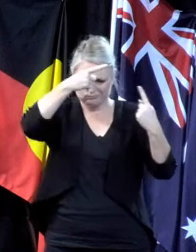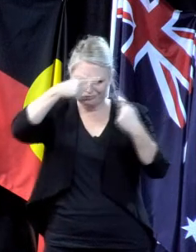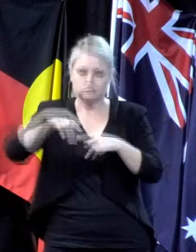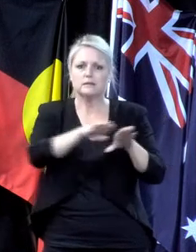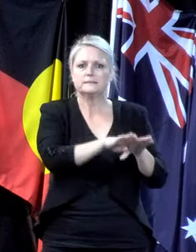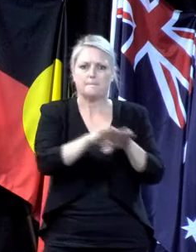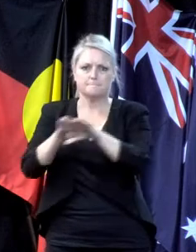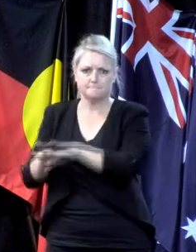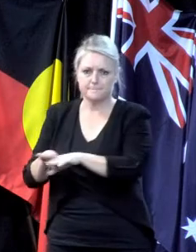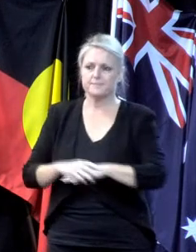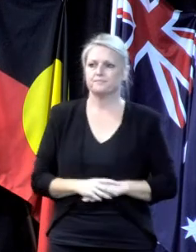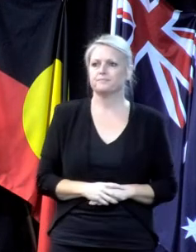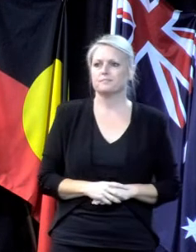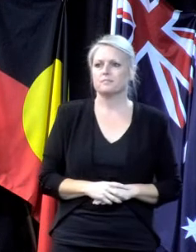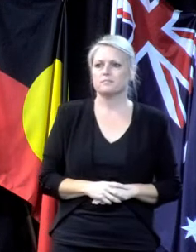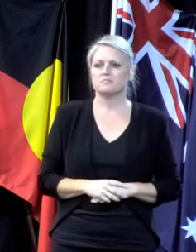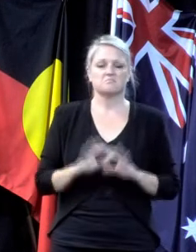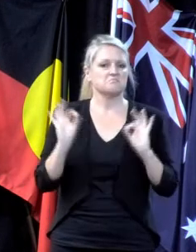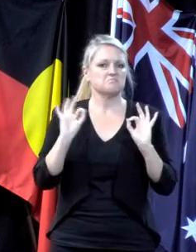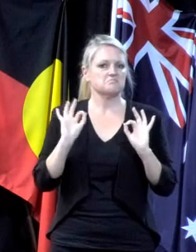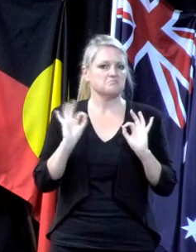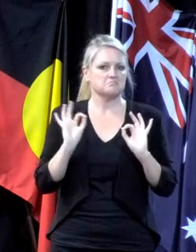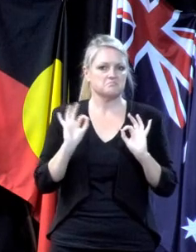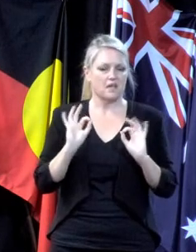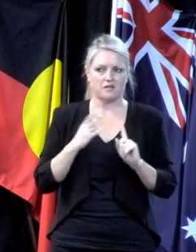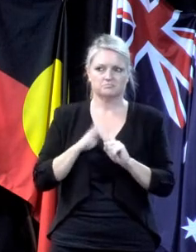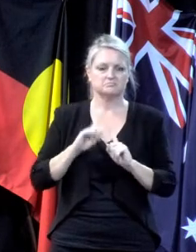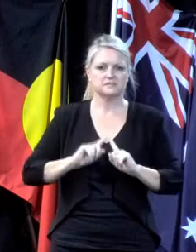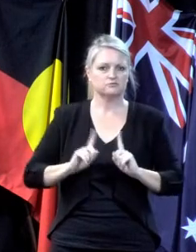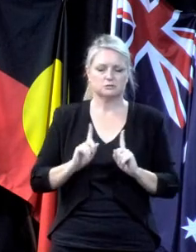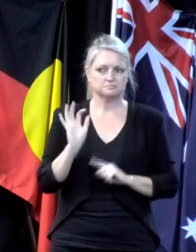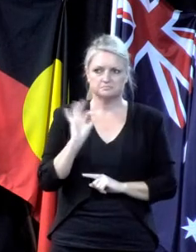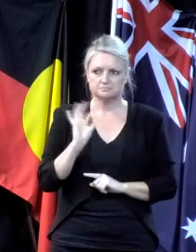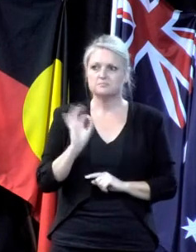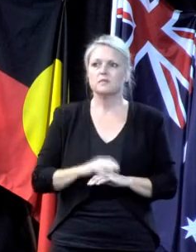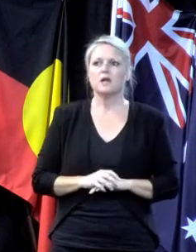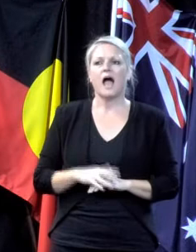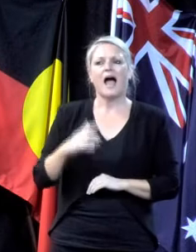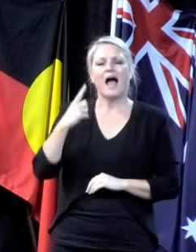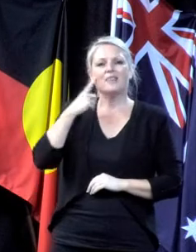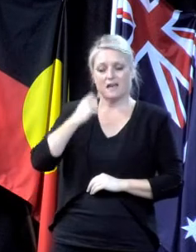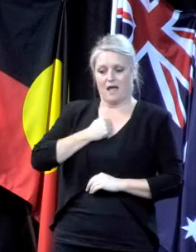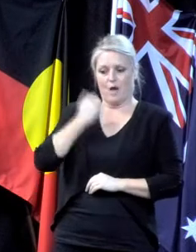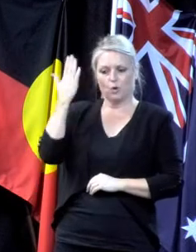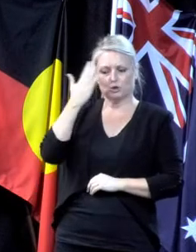Yes, nothing... nothing different. We find that, being a small community, though, there’s very much community